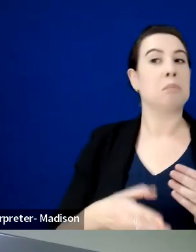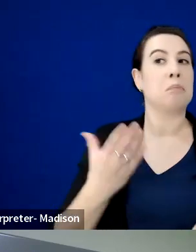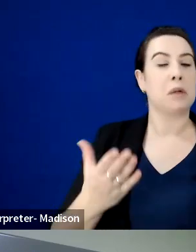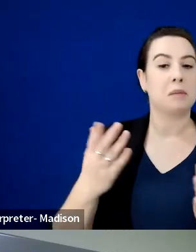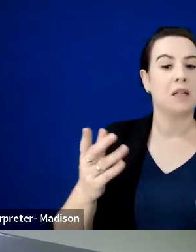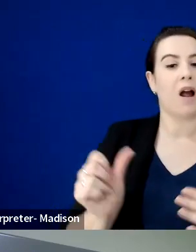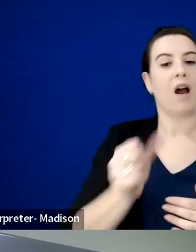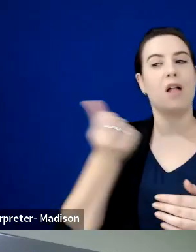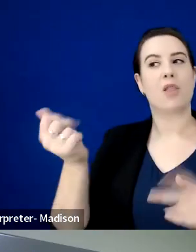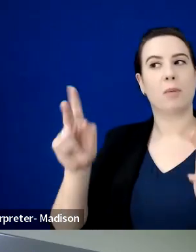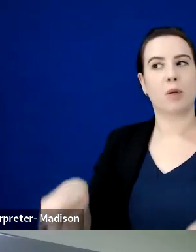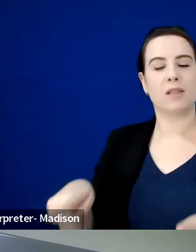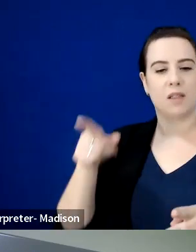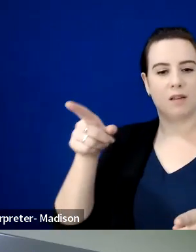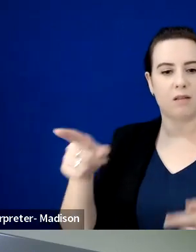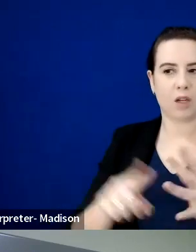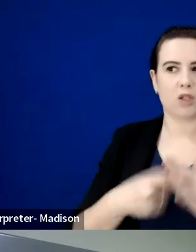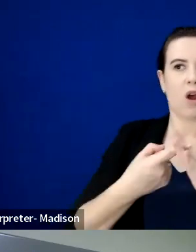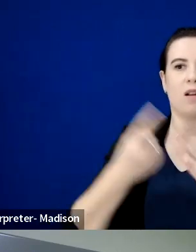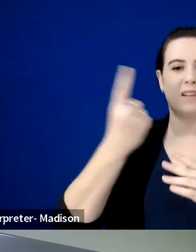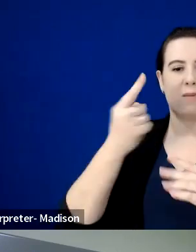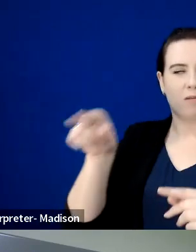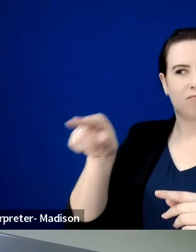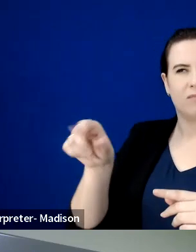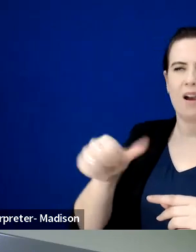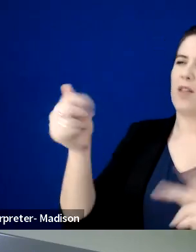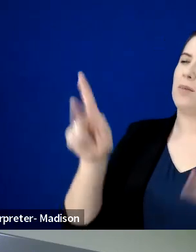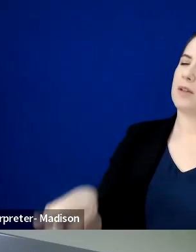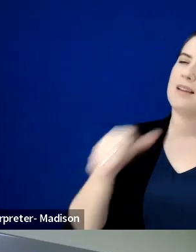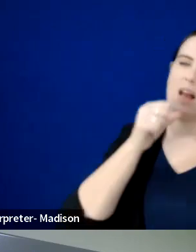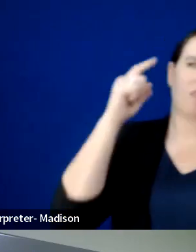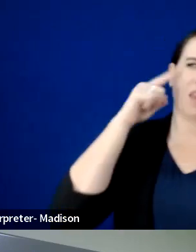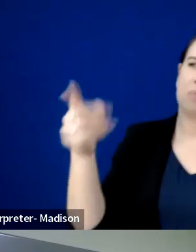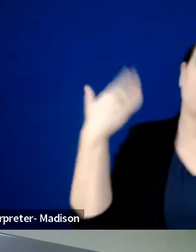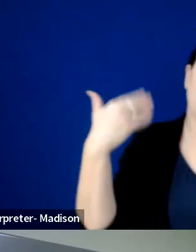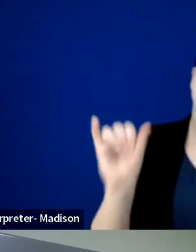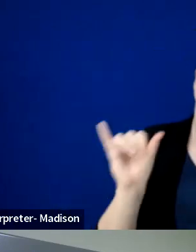There may be people that we think are appropriate points of contact that we want to get a hold of, but that may be where we end.